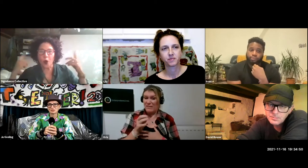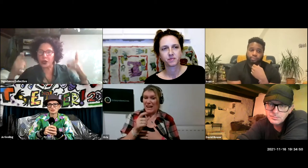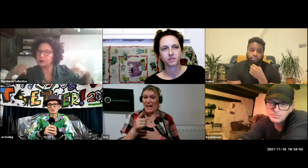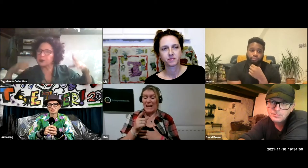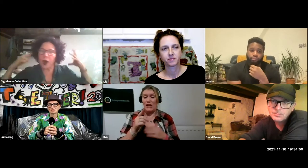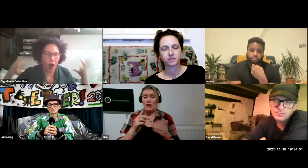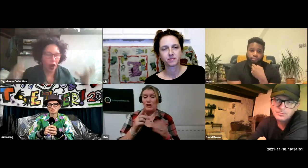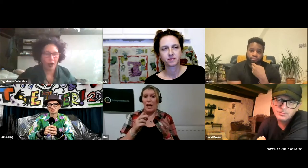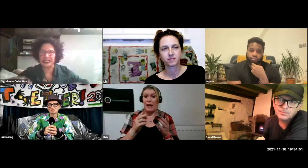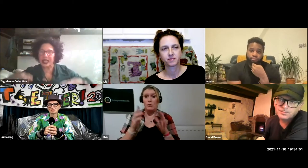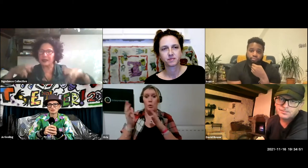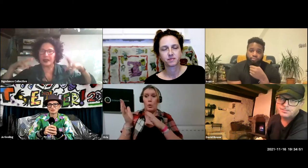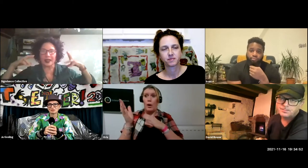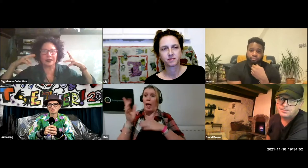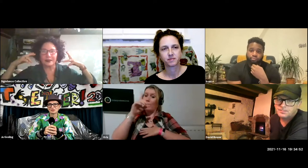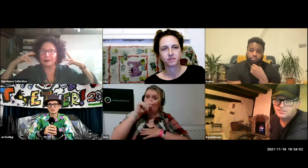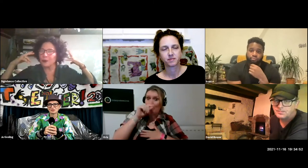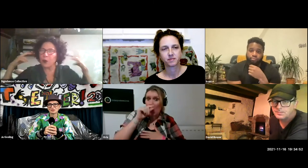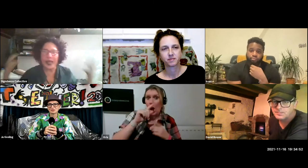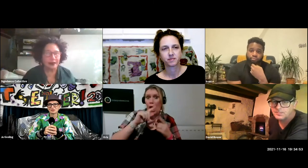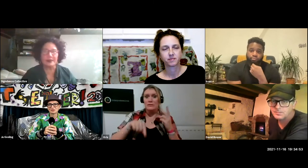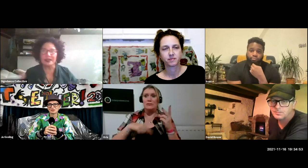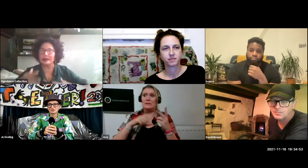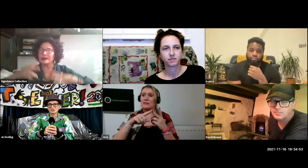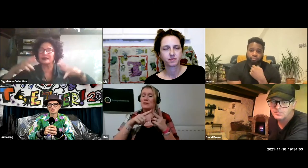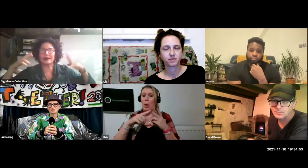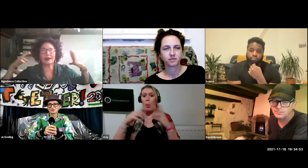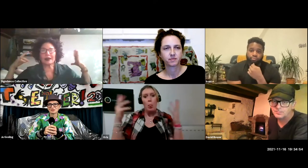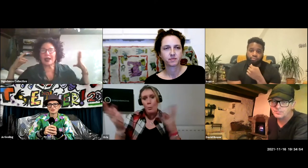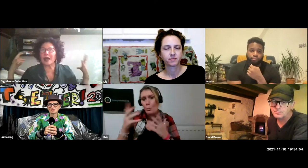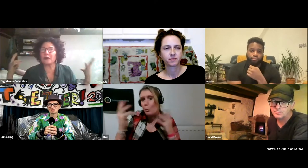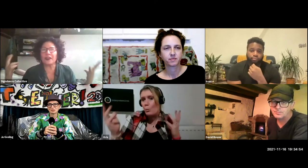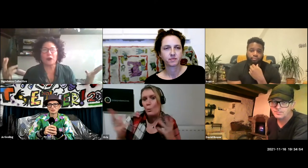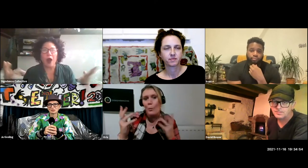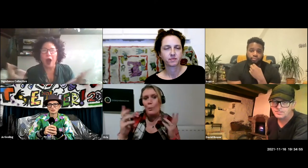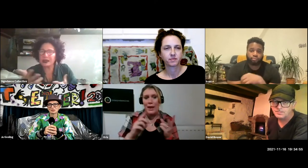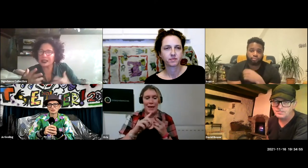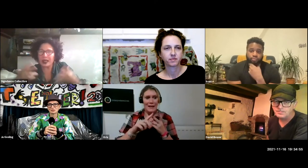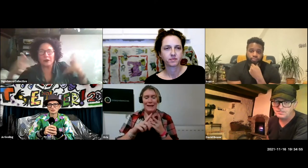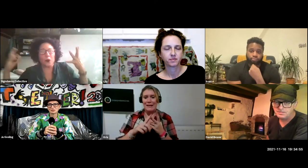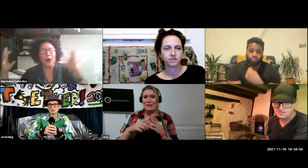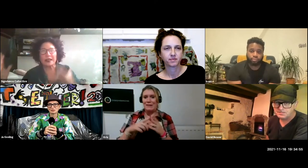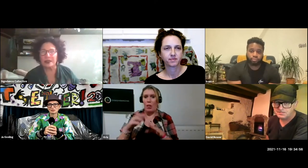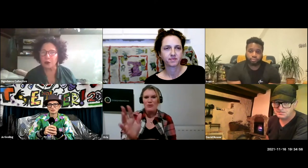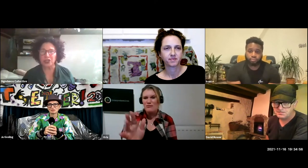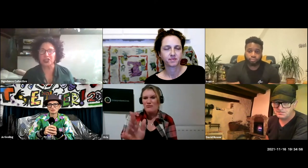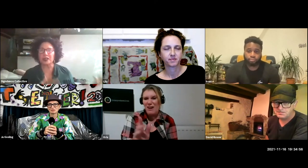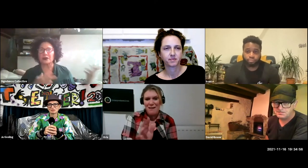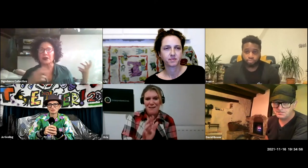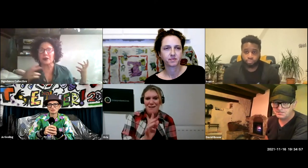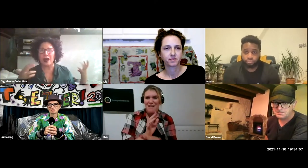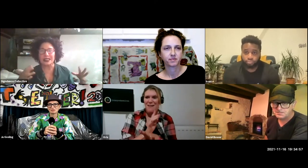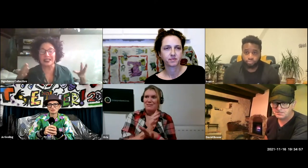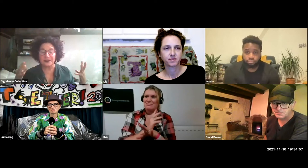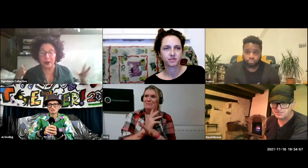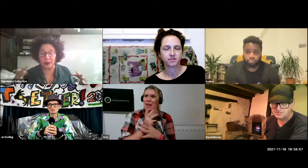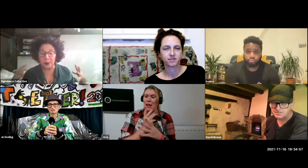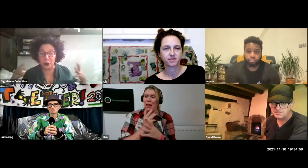Up to that point I wouldn't think you can do outdoor arts in your kitchen but you can.